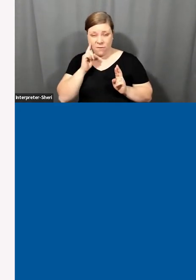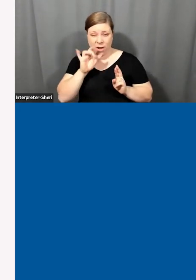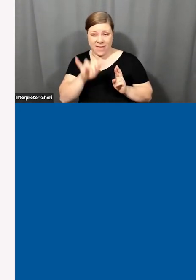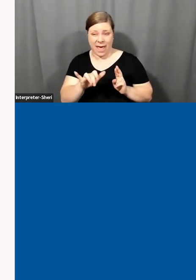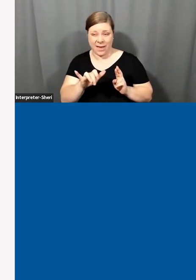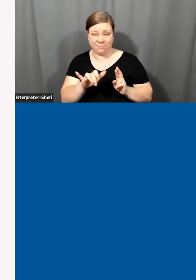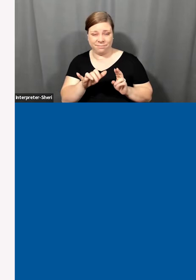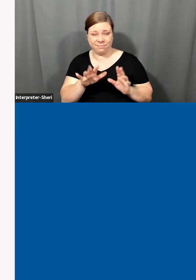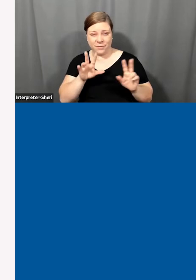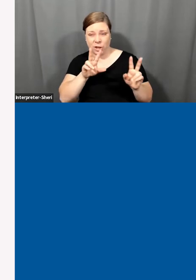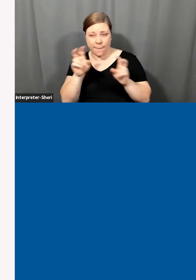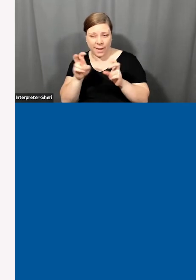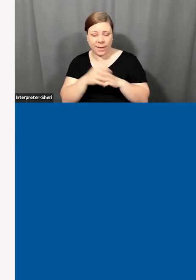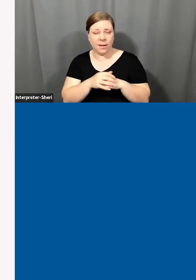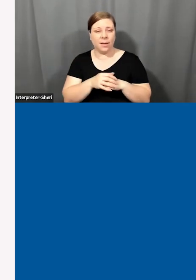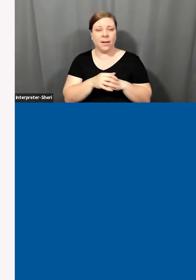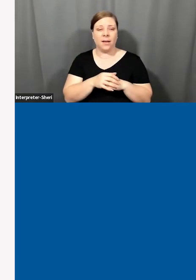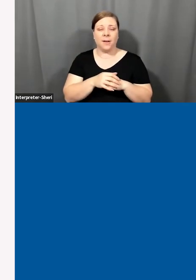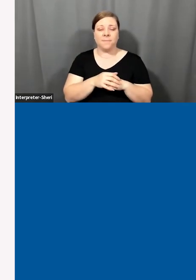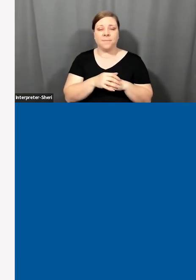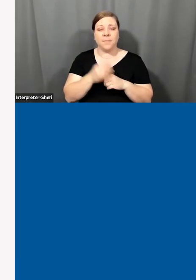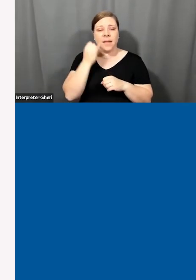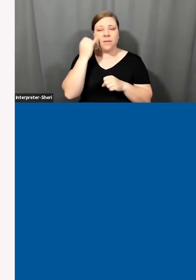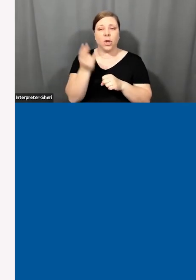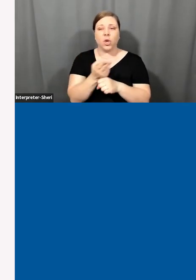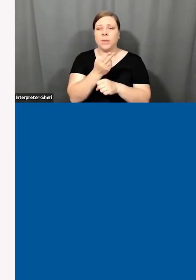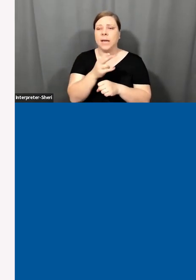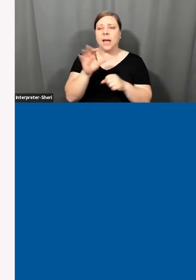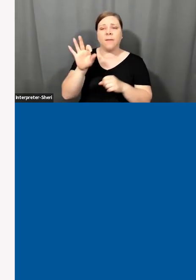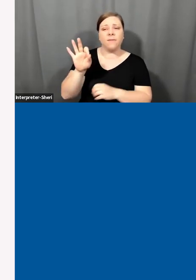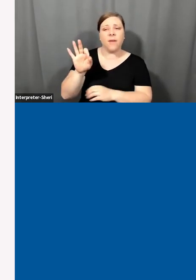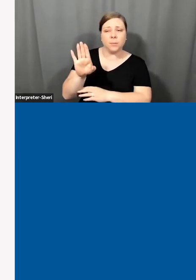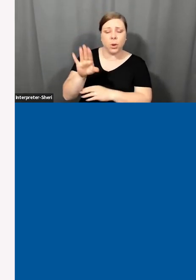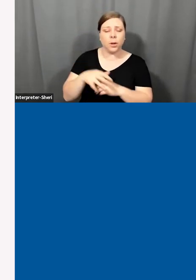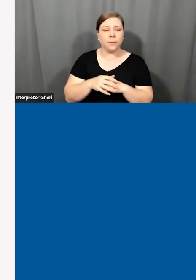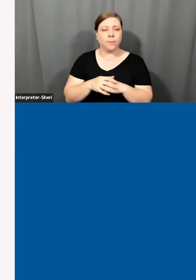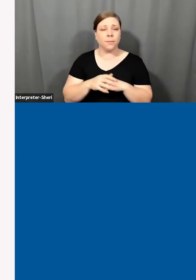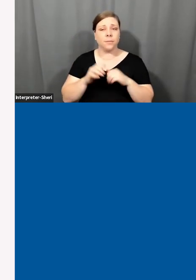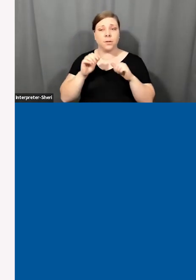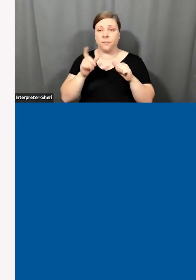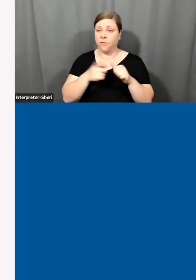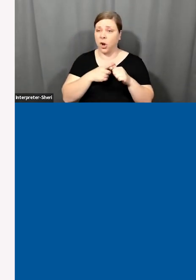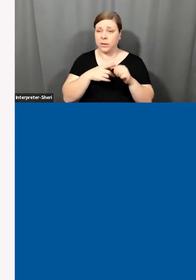If you are using a post, let's say like Facebook, you can start your caption with content notice